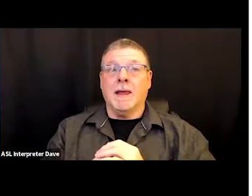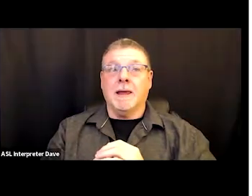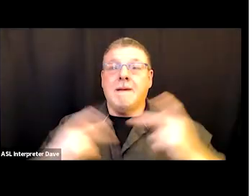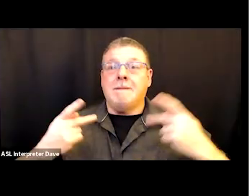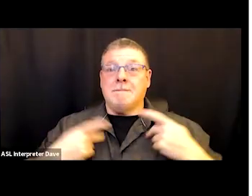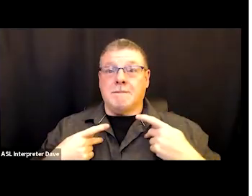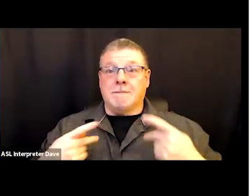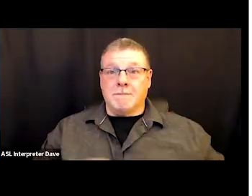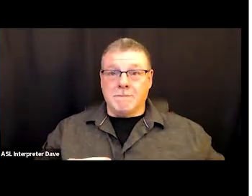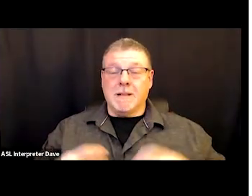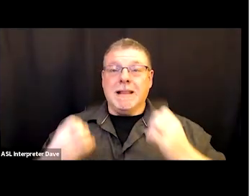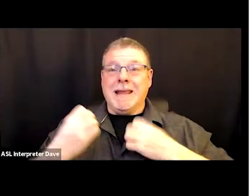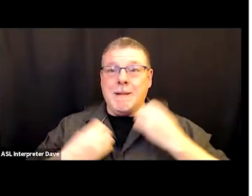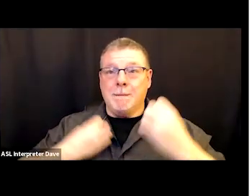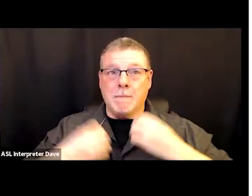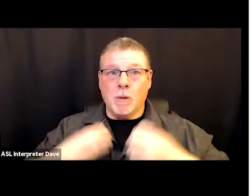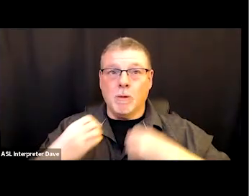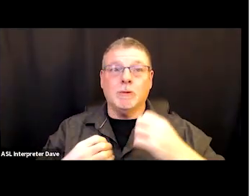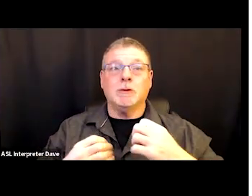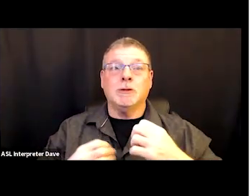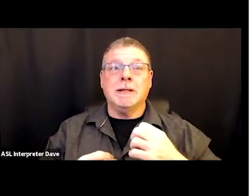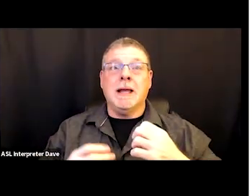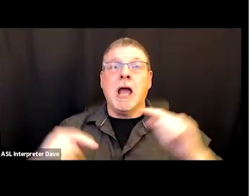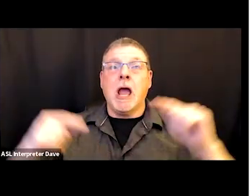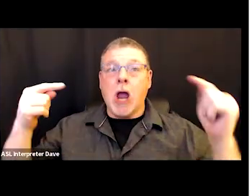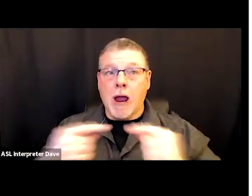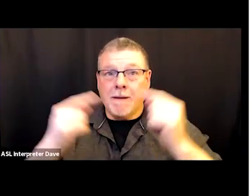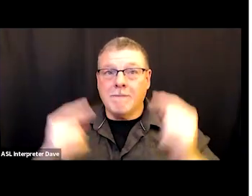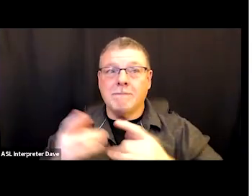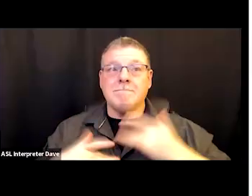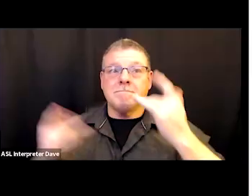or emotionally harmful events with lasting adverse effects.